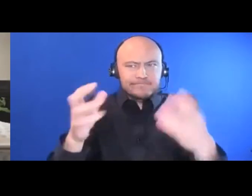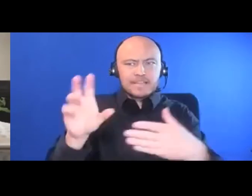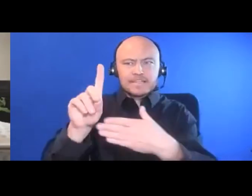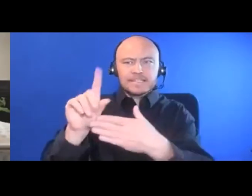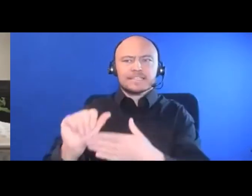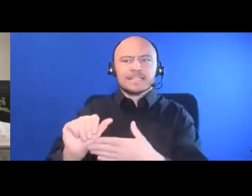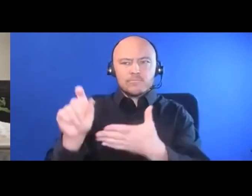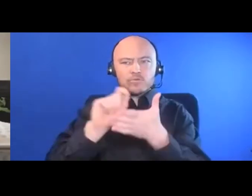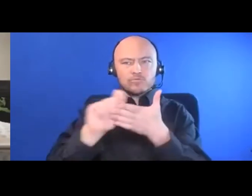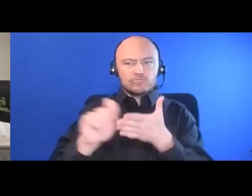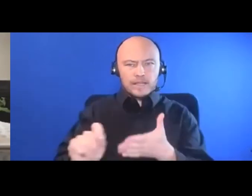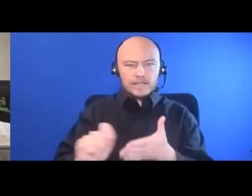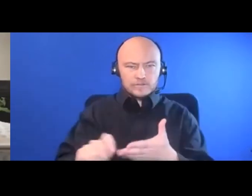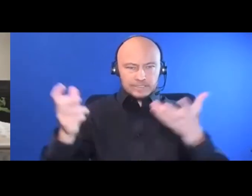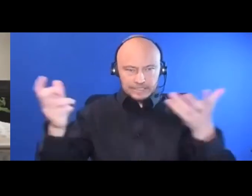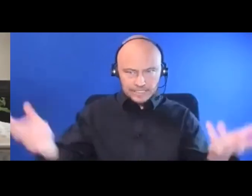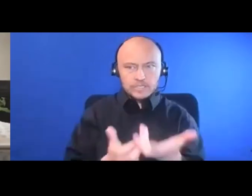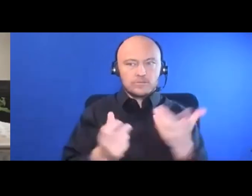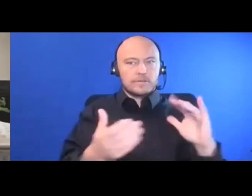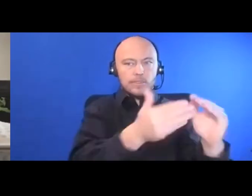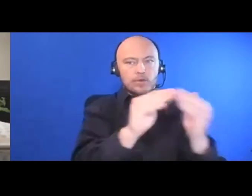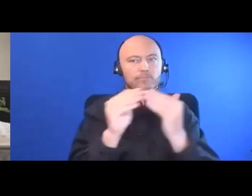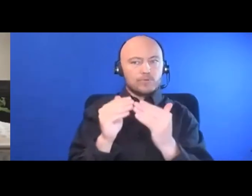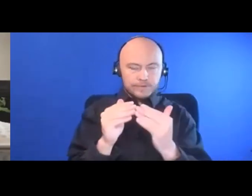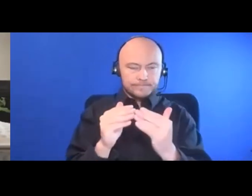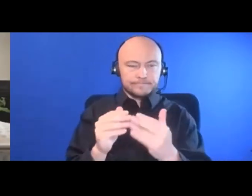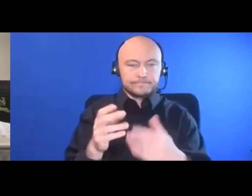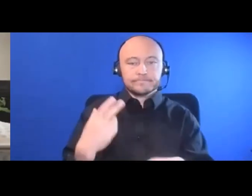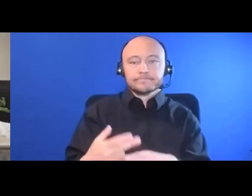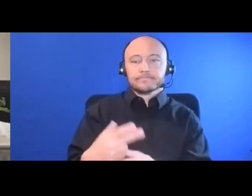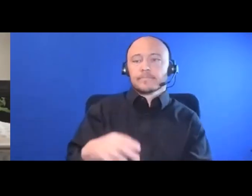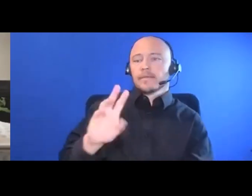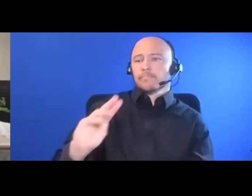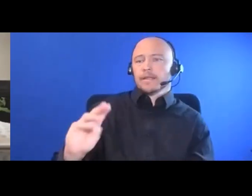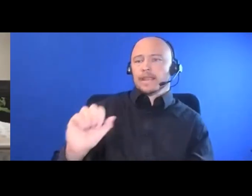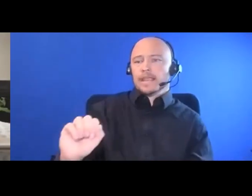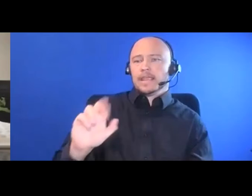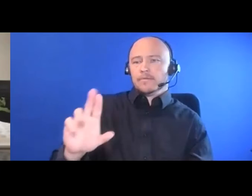that are in our community. My name is Marlina Chertok, she/her,